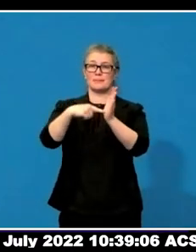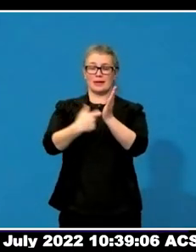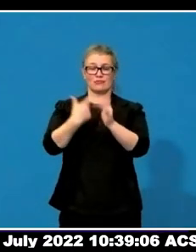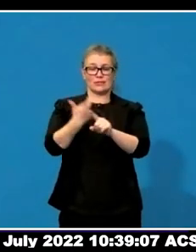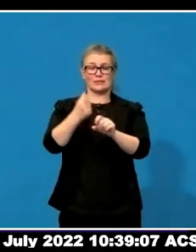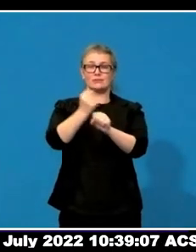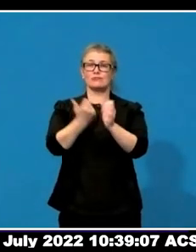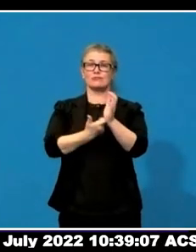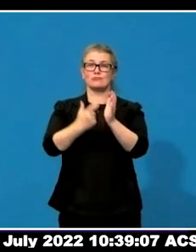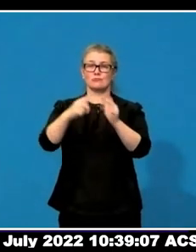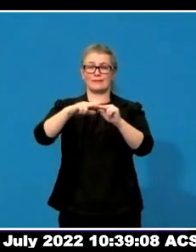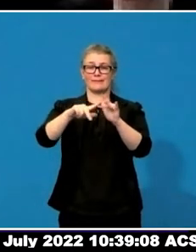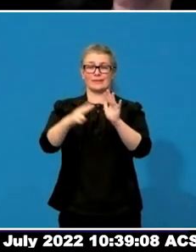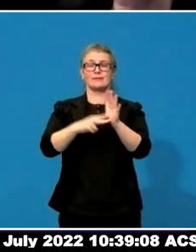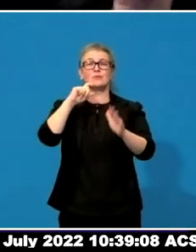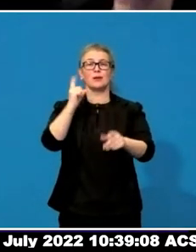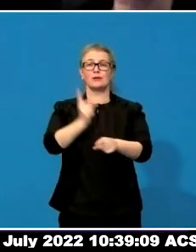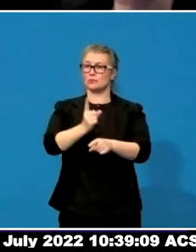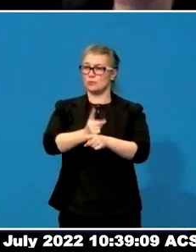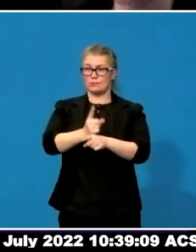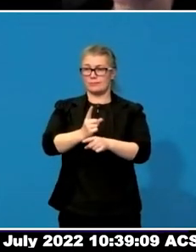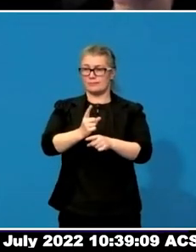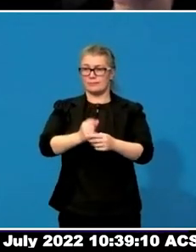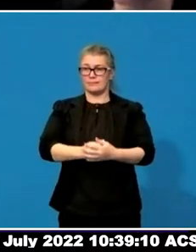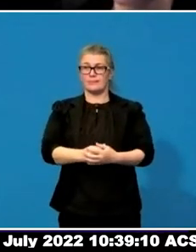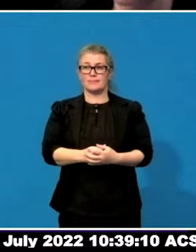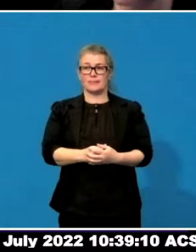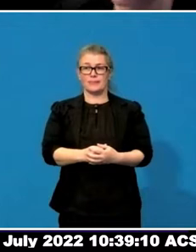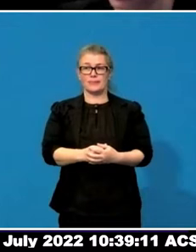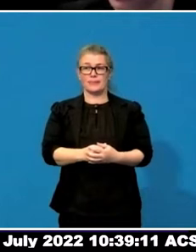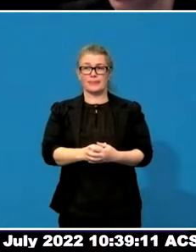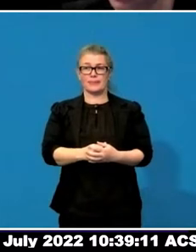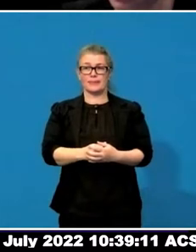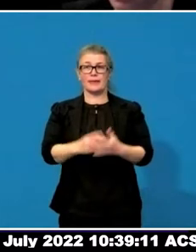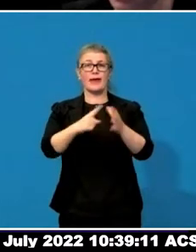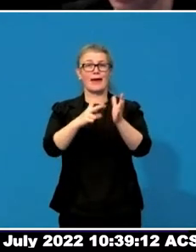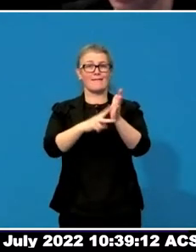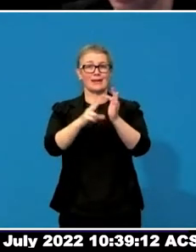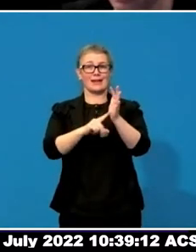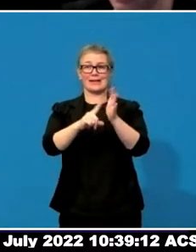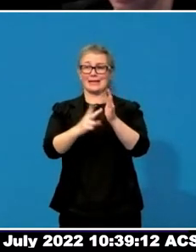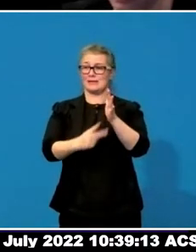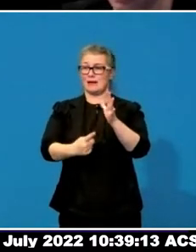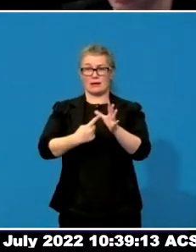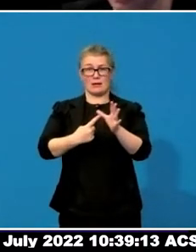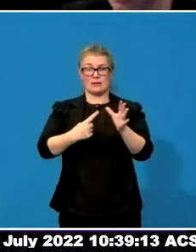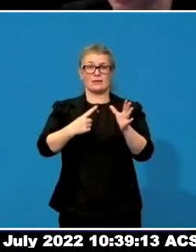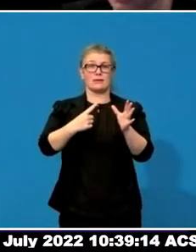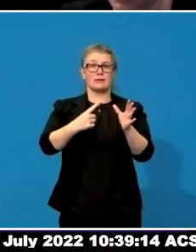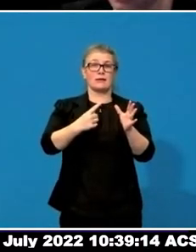I'm assisted by Ms Avelina Tarrago and Ms Rebecca McMahon as your Counsel Assisting in this public hearing. CHAIR: Thank you very much.